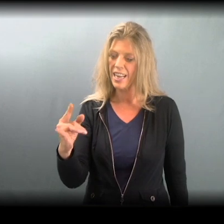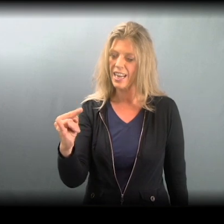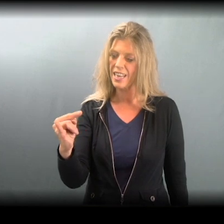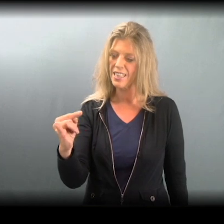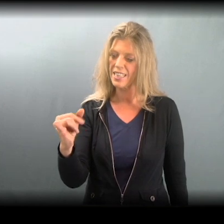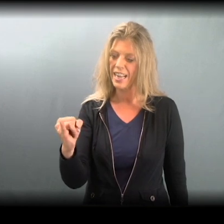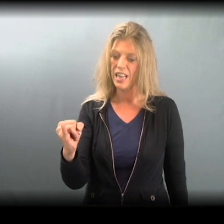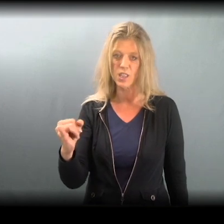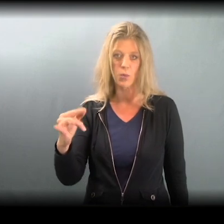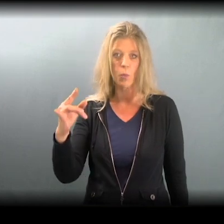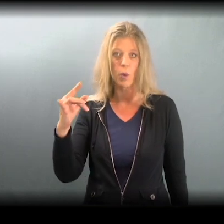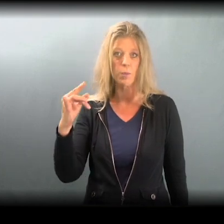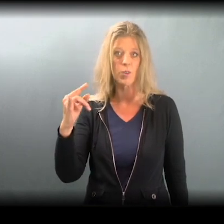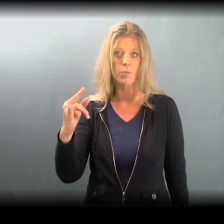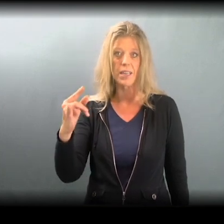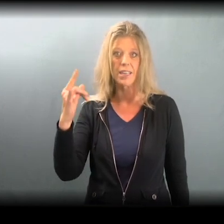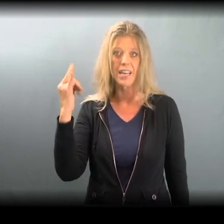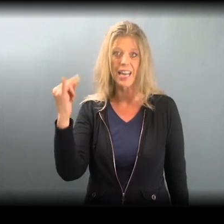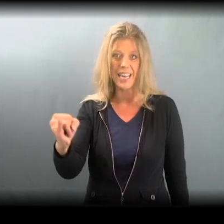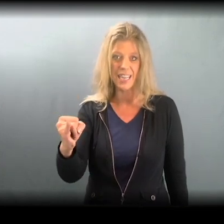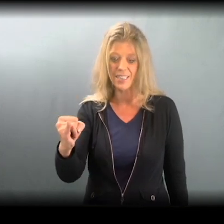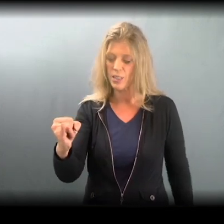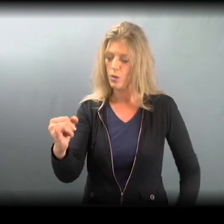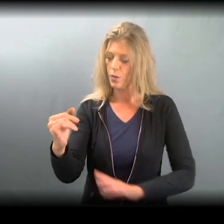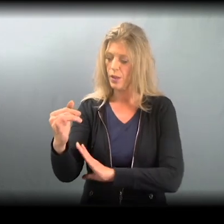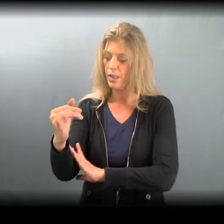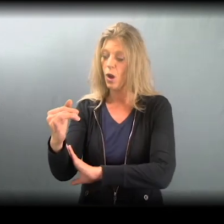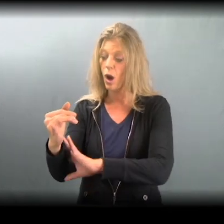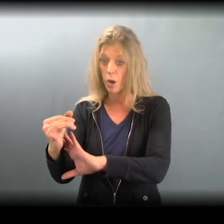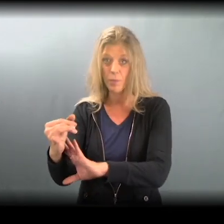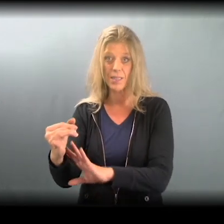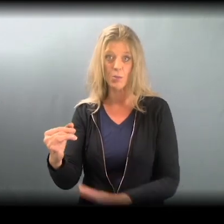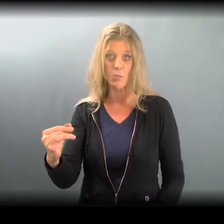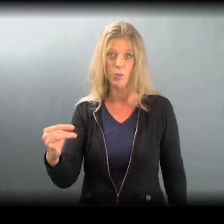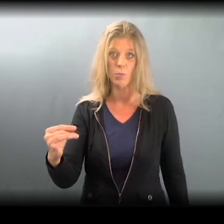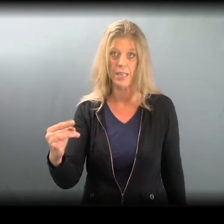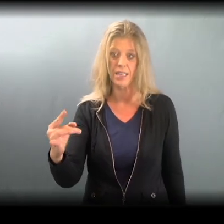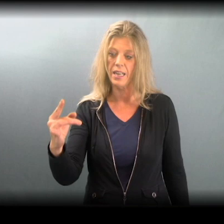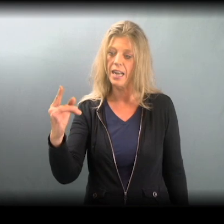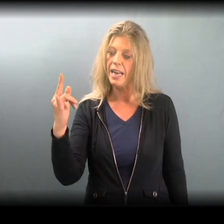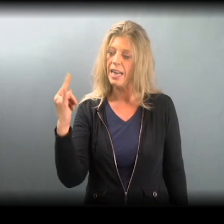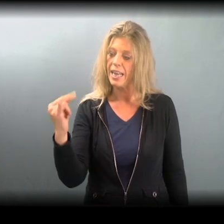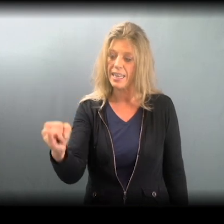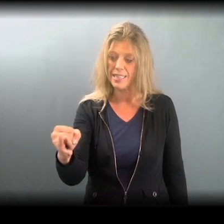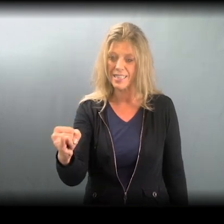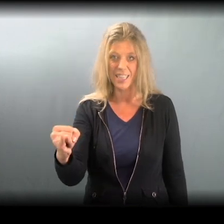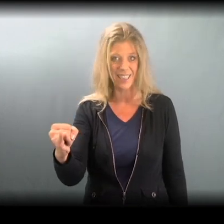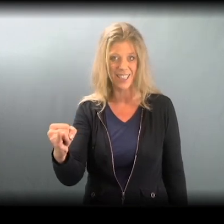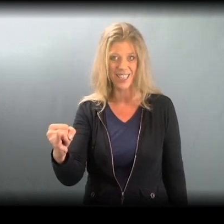IT to S. One movement. IT'S er the arm is one movement. IT'S